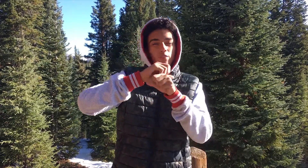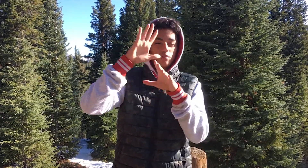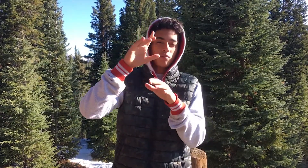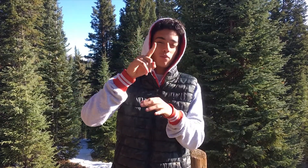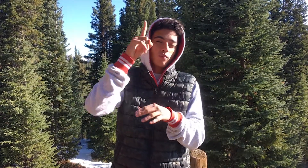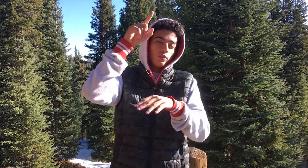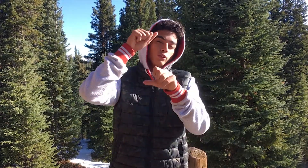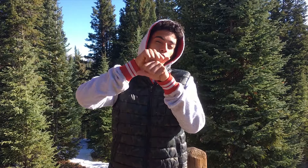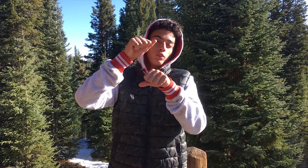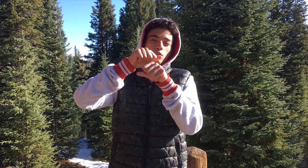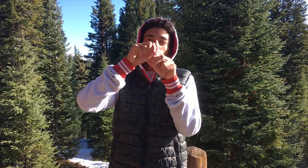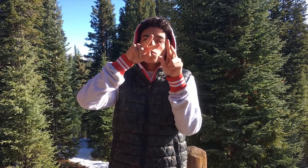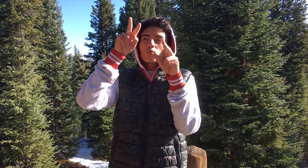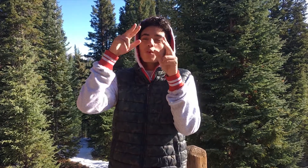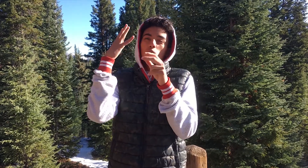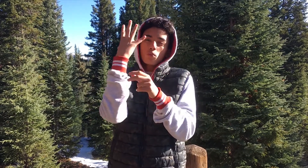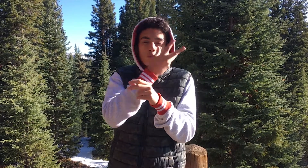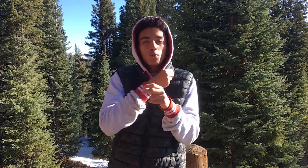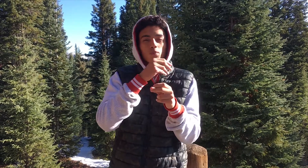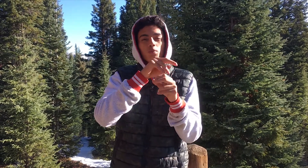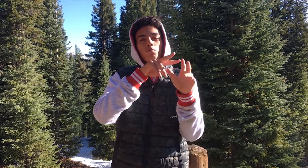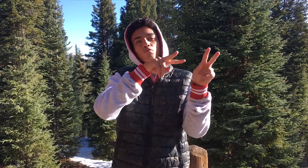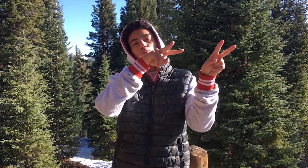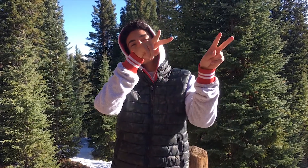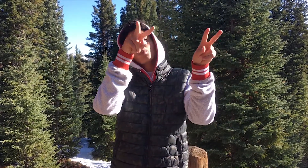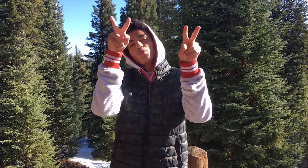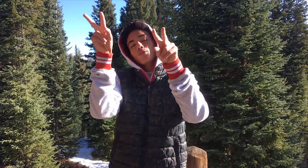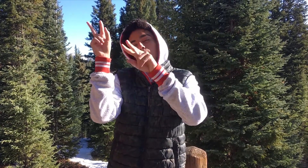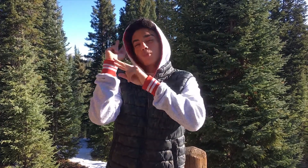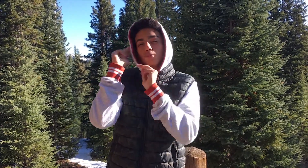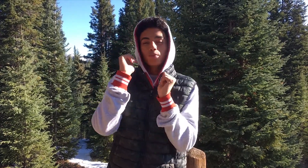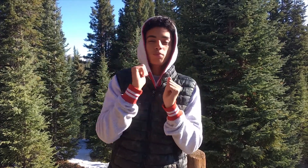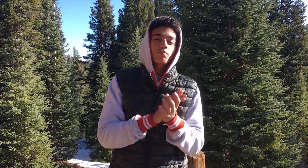So, I really loved hiking up the mountain on this trip. It was an awesome view.